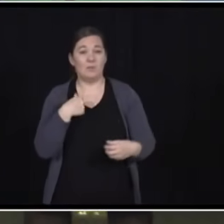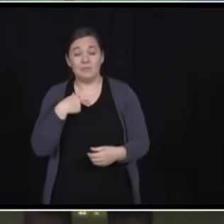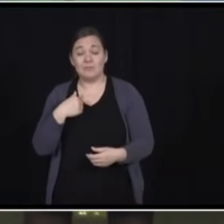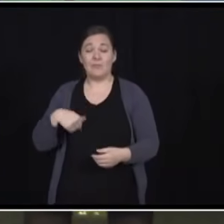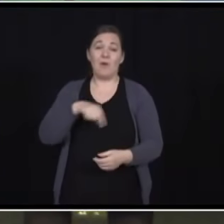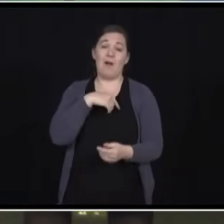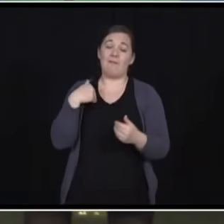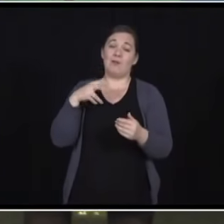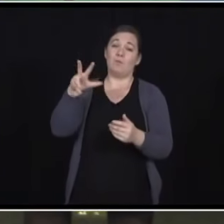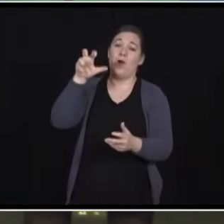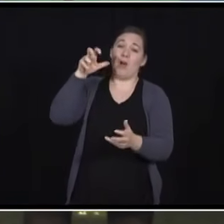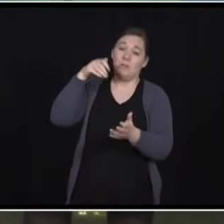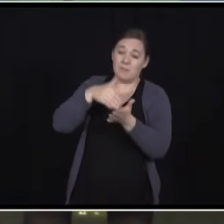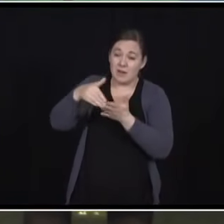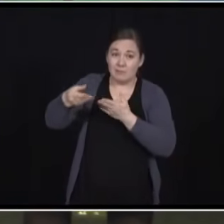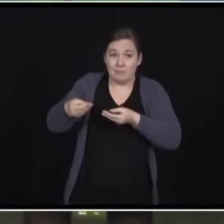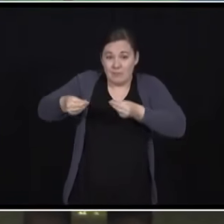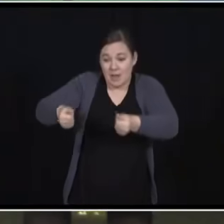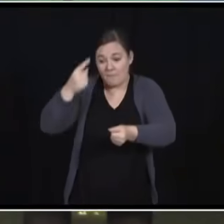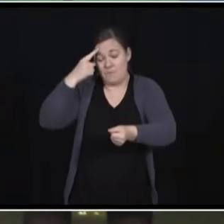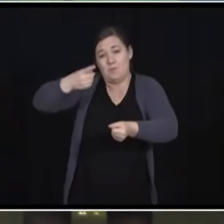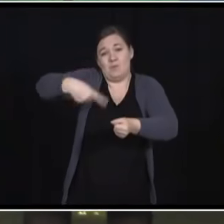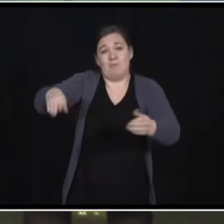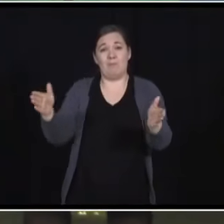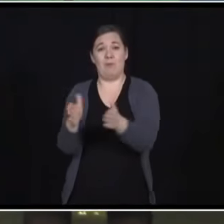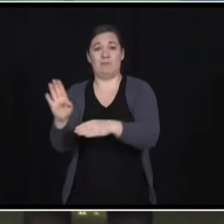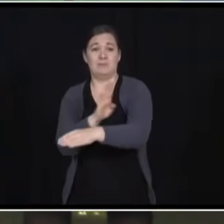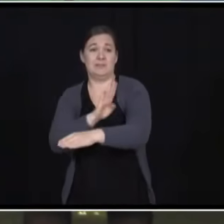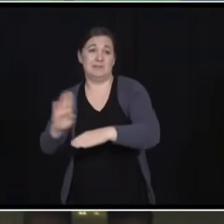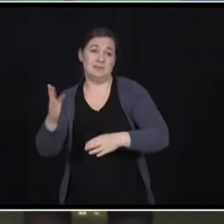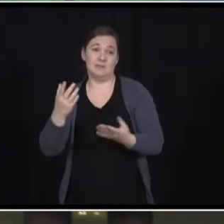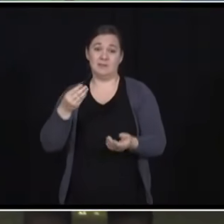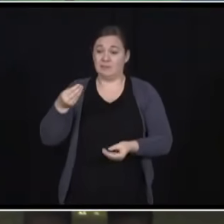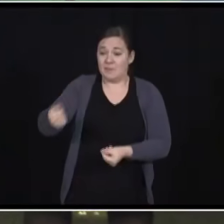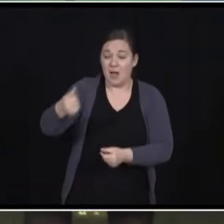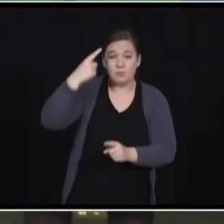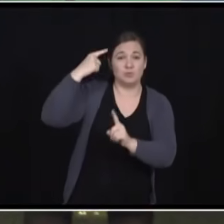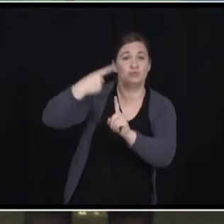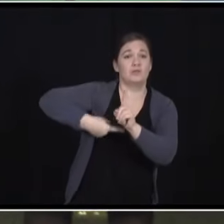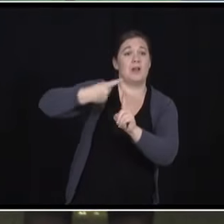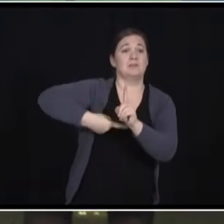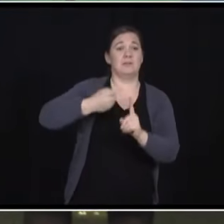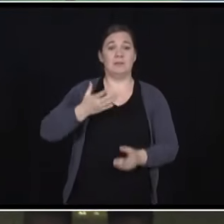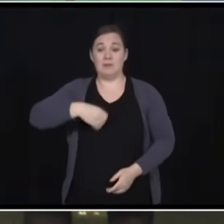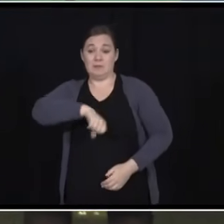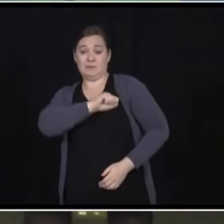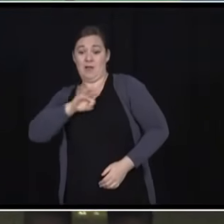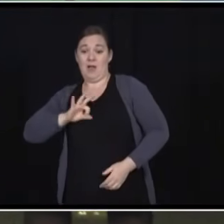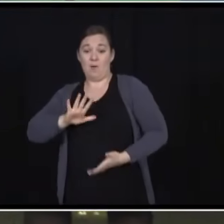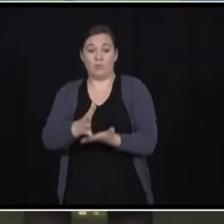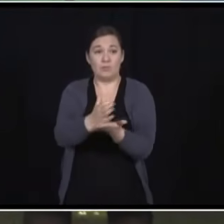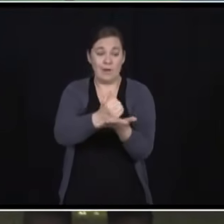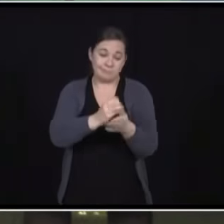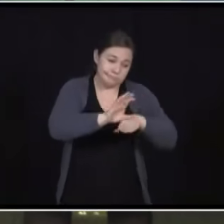this is not fair, and that is why we put additional $300 million into support small businesses and 65% of their wages,